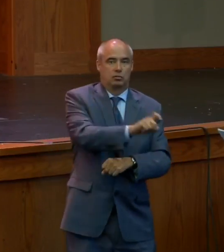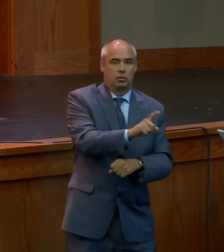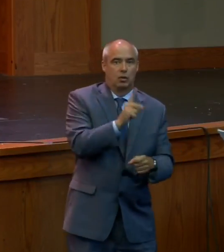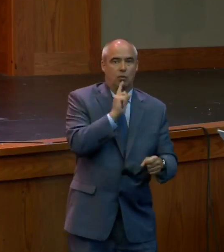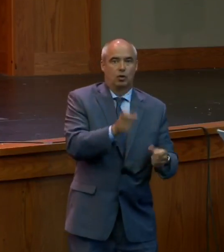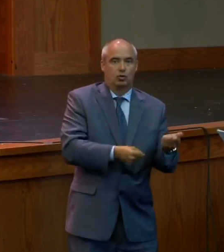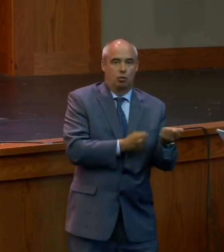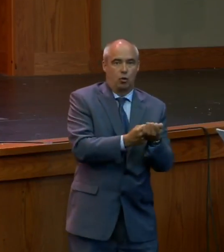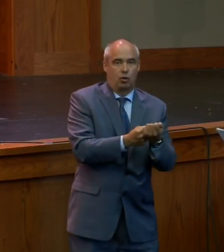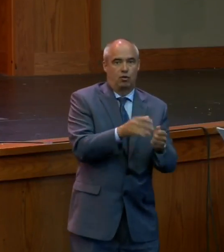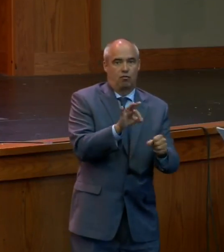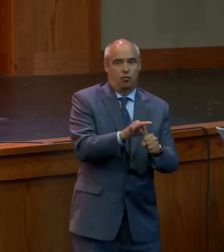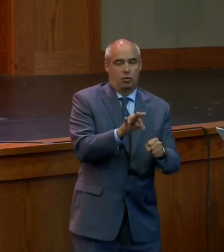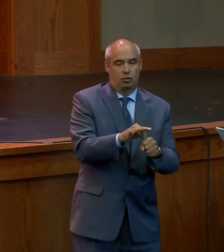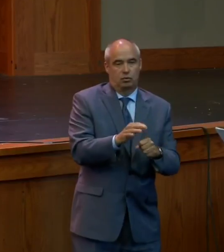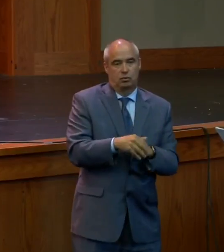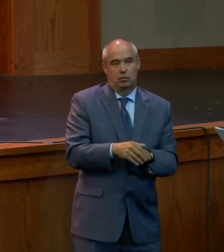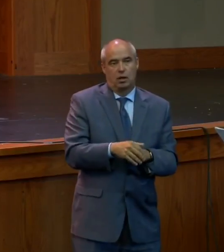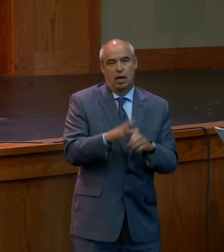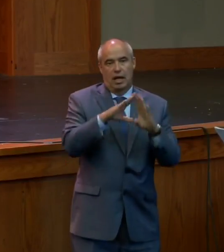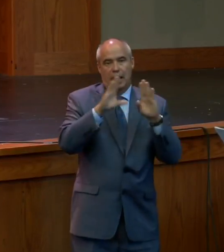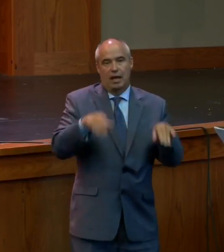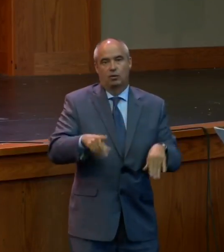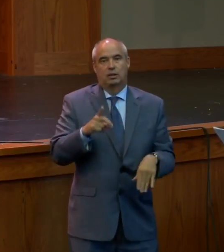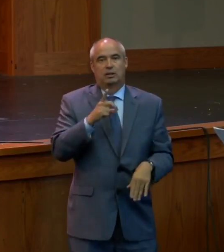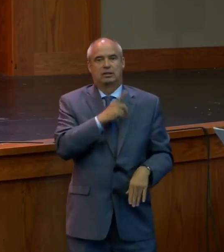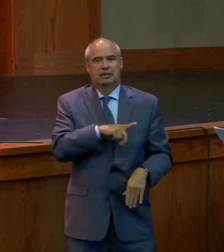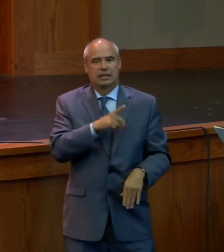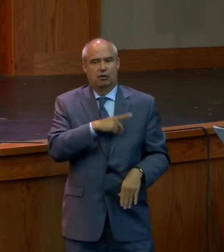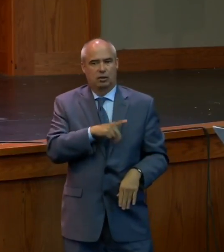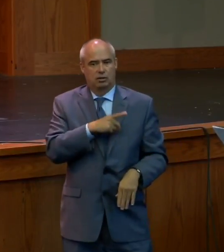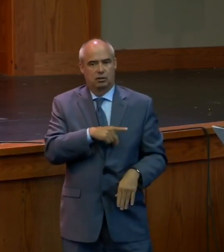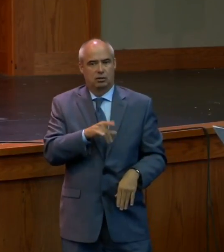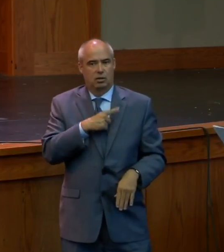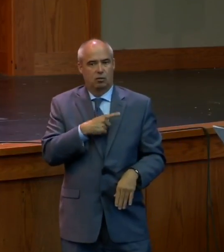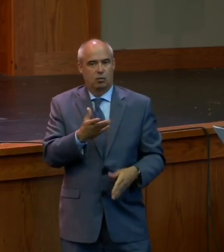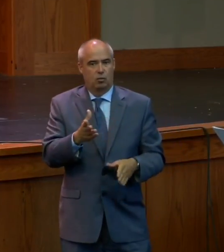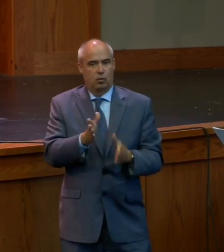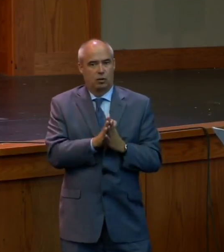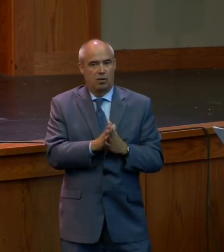MAJORITY OF VOTERS. FOR THE HOUSE OF DELEGATES, I RECOMMEND FIVE DELEGATES USING